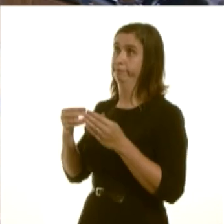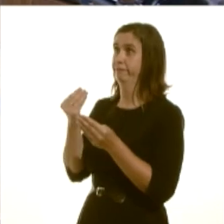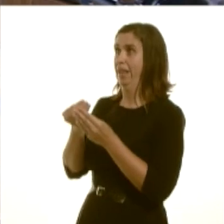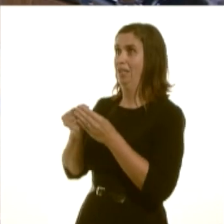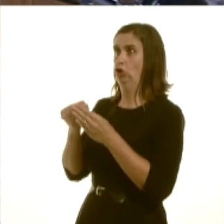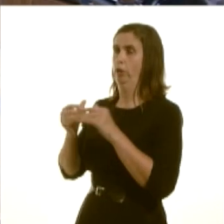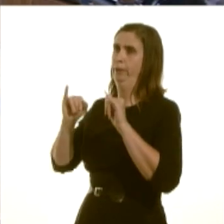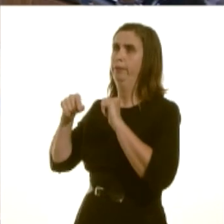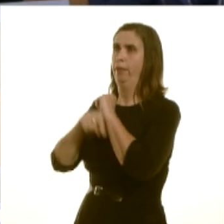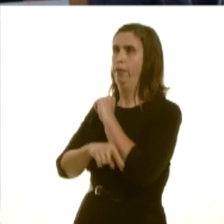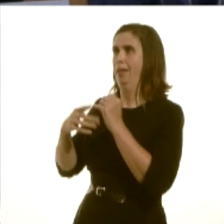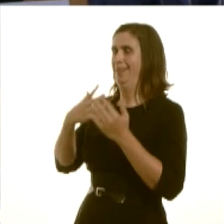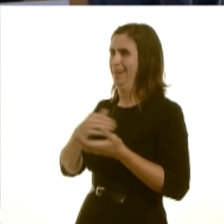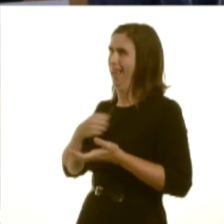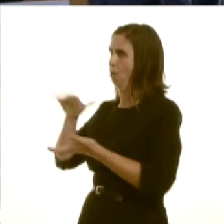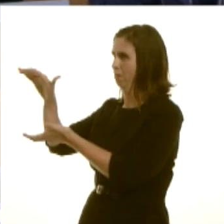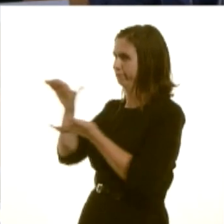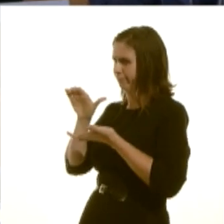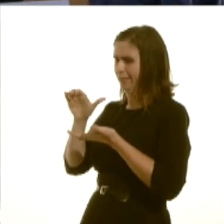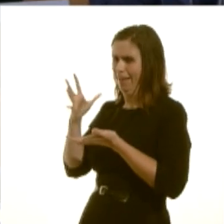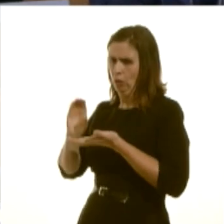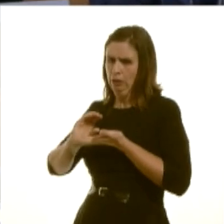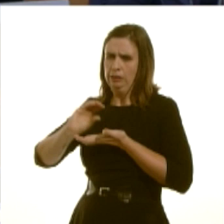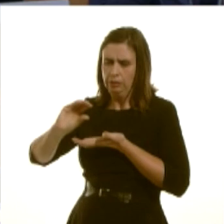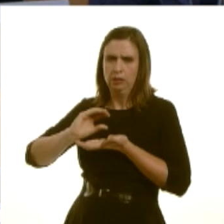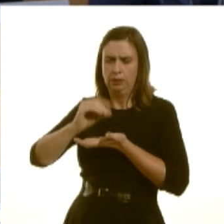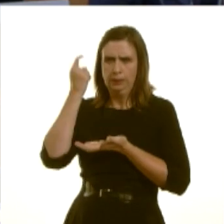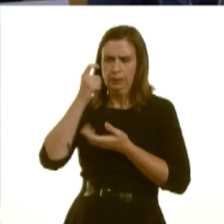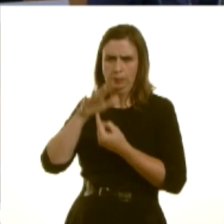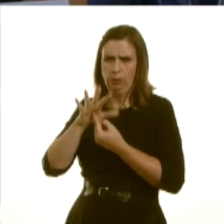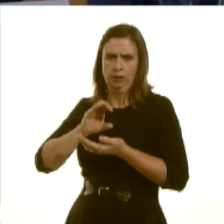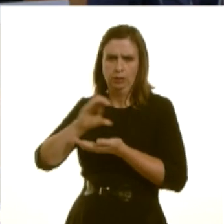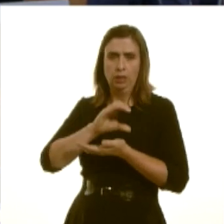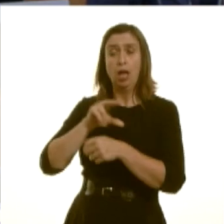most effective way. That will mean that higher-level apprenticeships will stay, Welsh-language